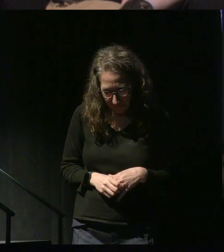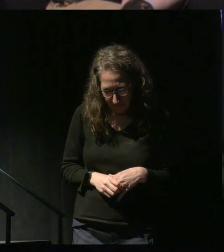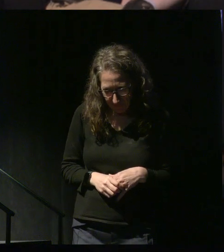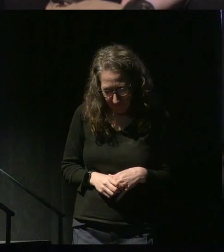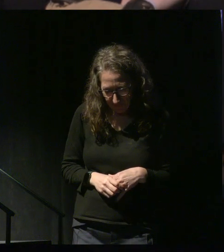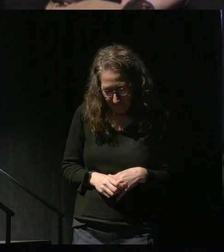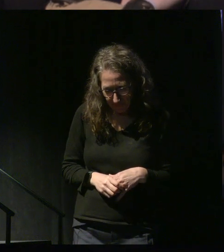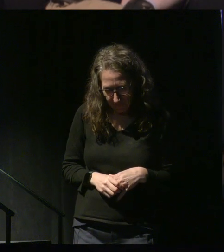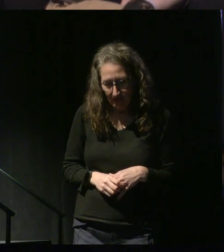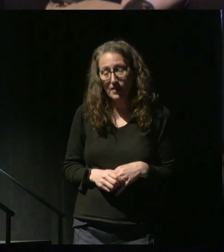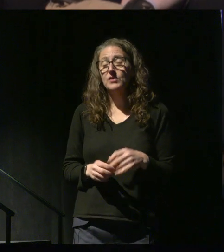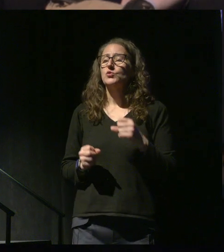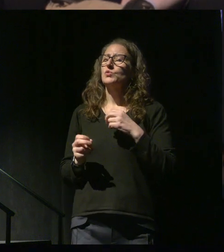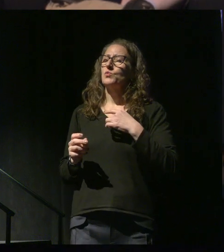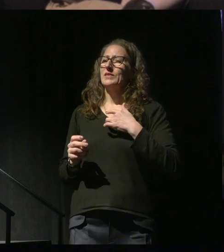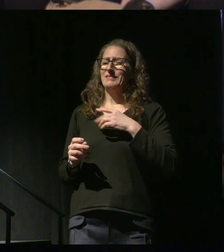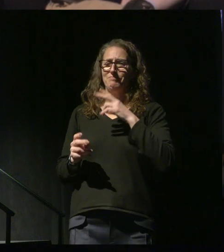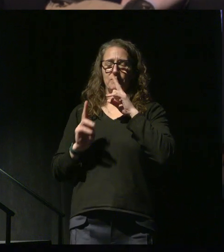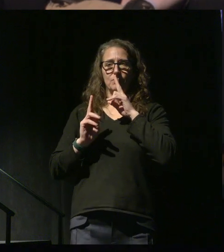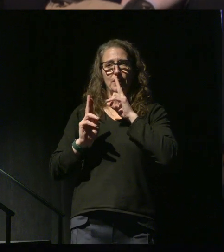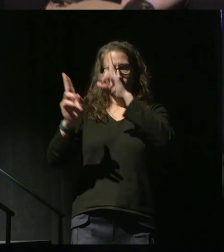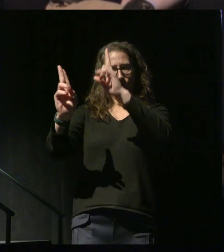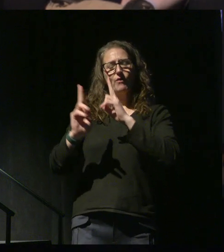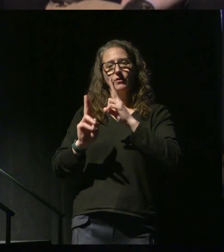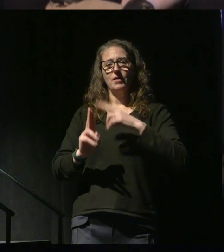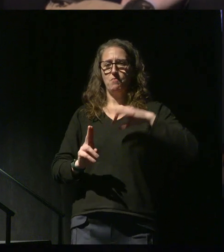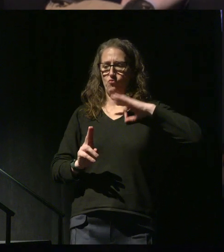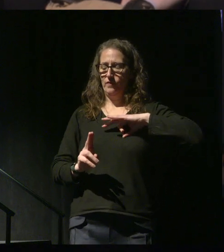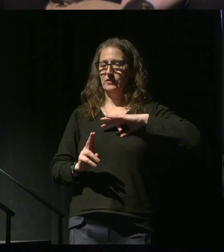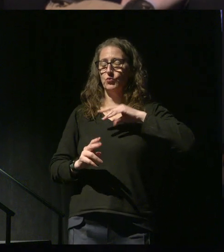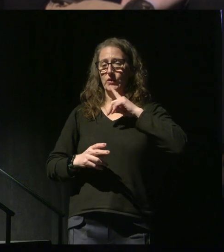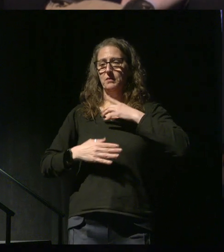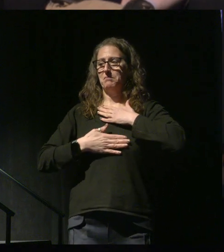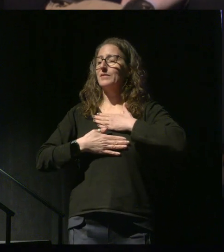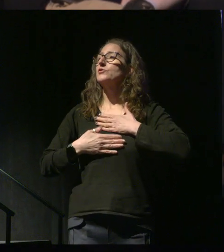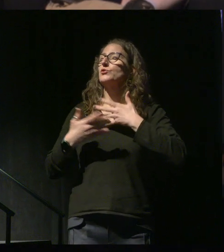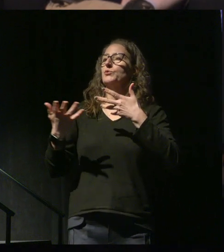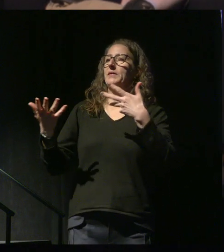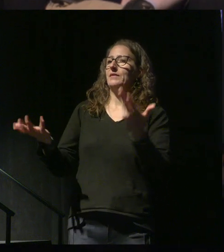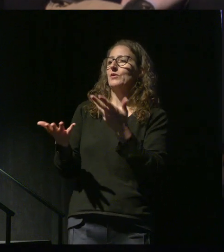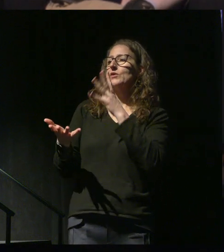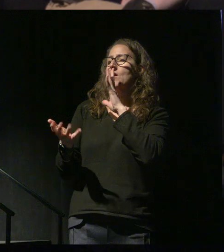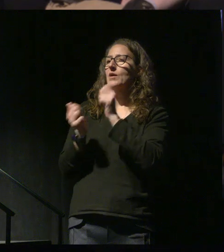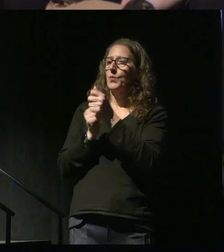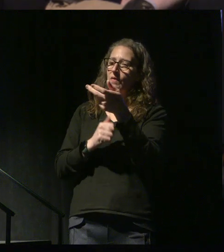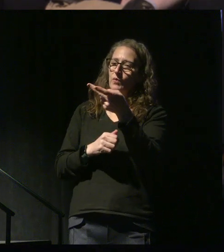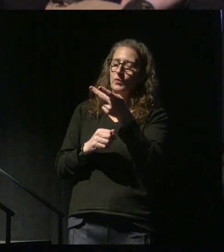Well, thank you both of you. What an honor and a privilege it has been to share this space with you and have this time with you,